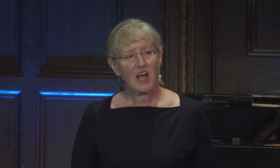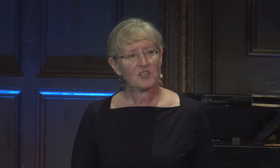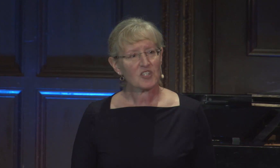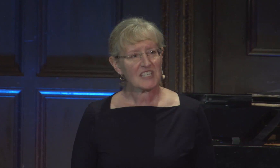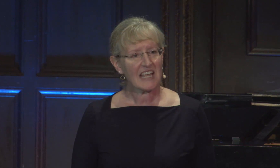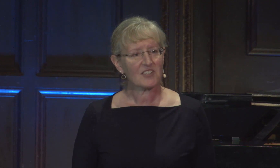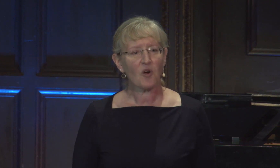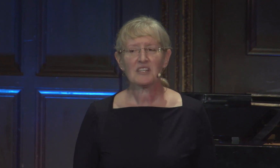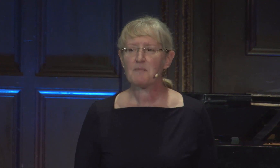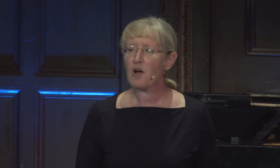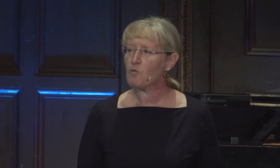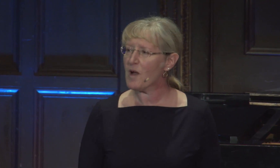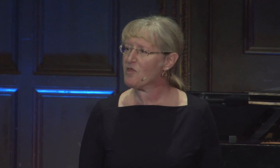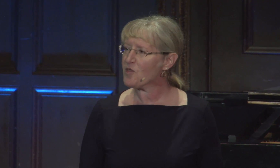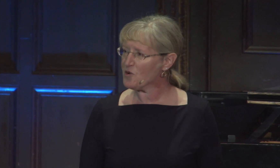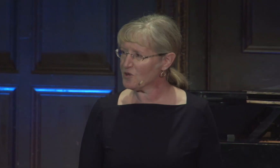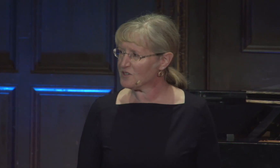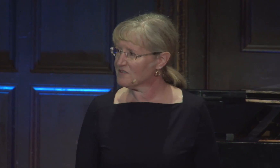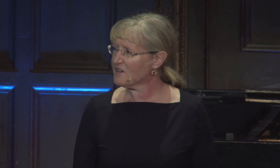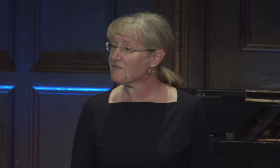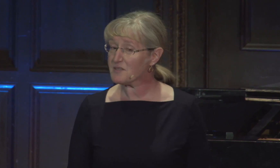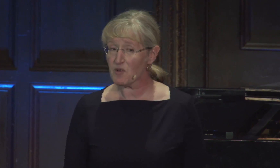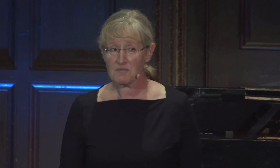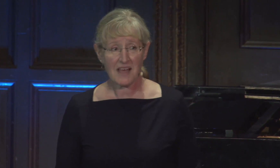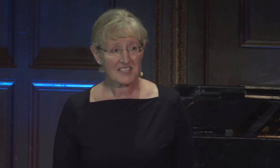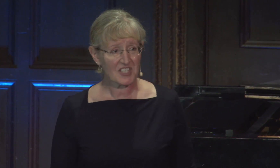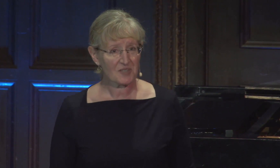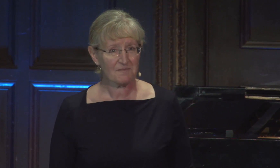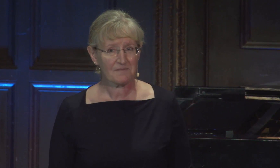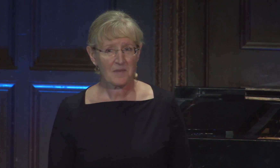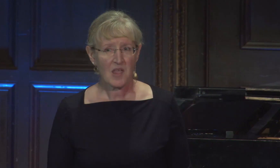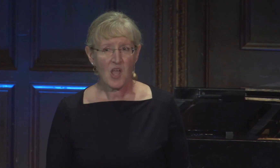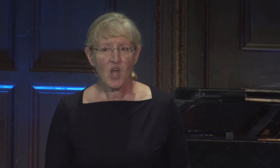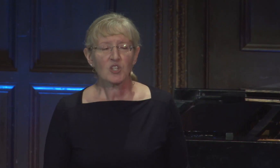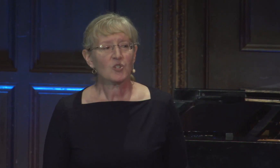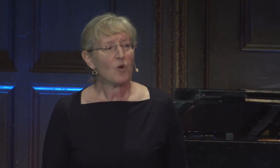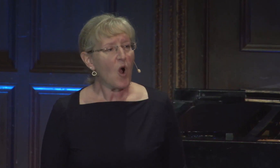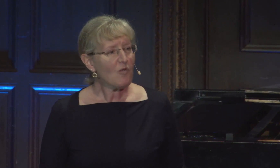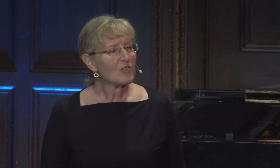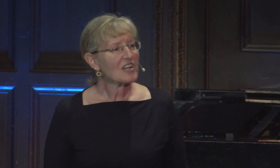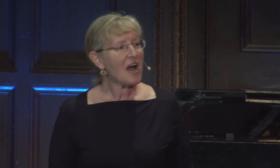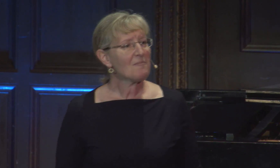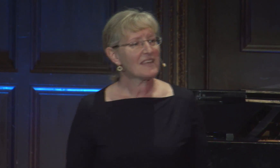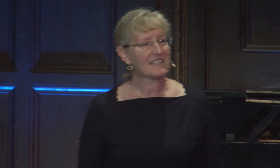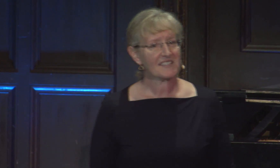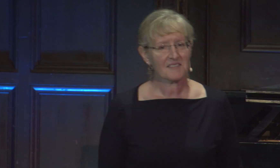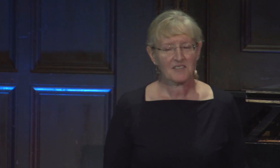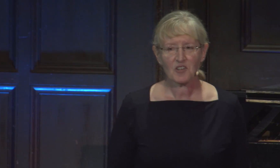we understand only about one-third of a spoken message. To overcome this,